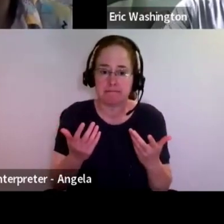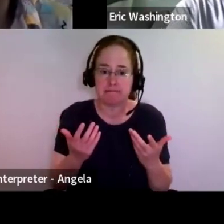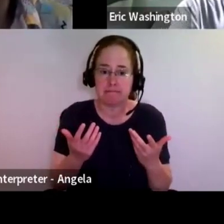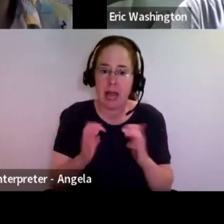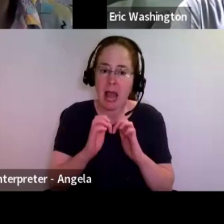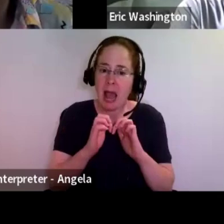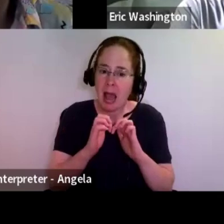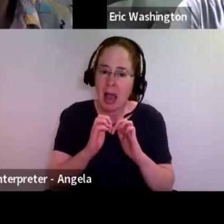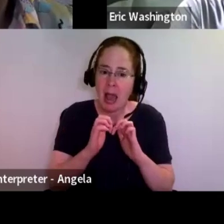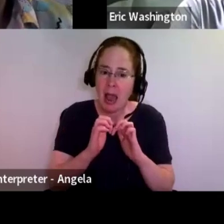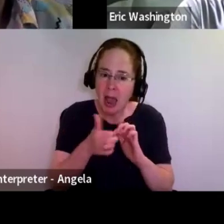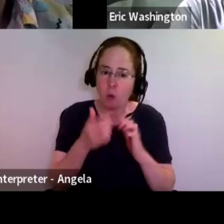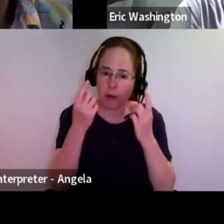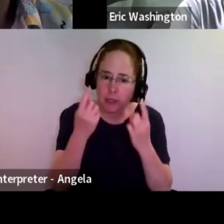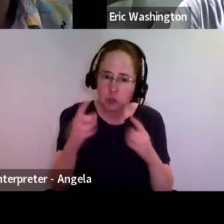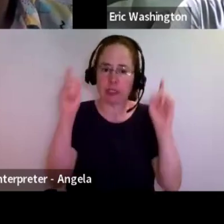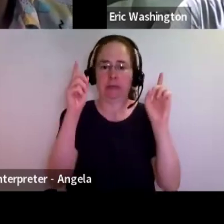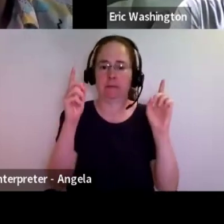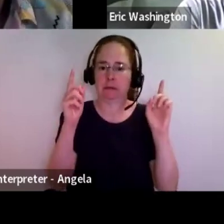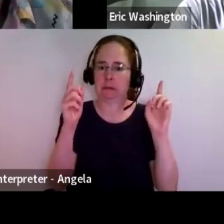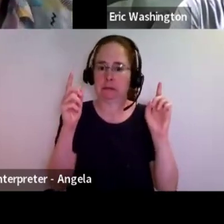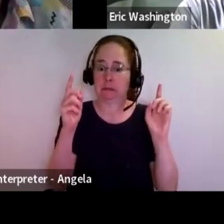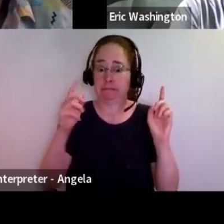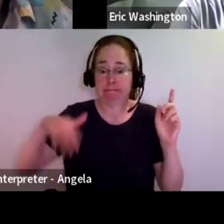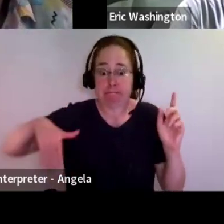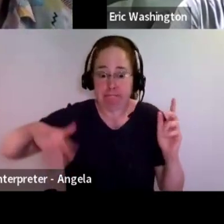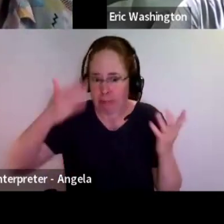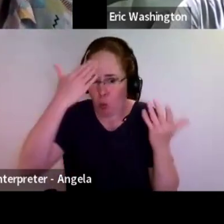of the stuff, but we want to like we want to find a group of